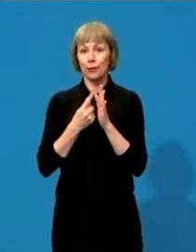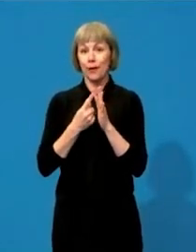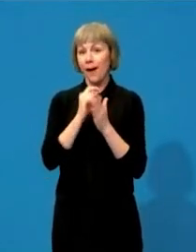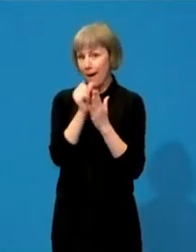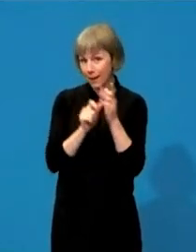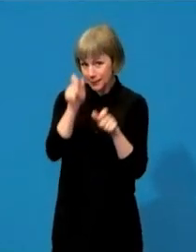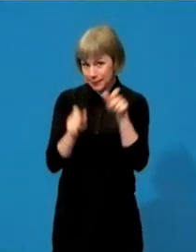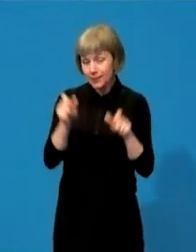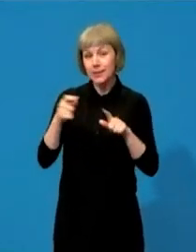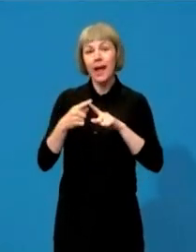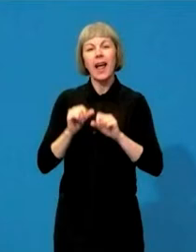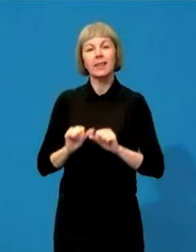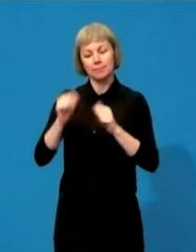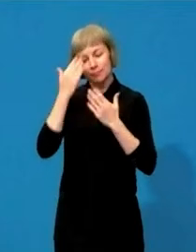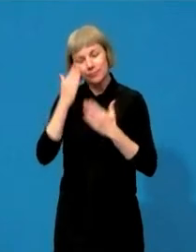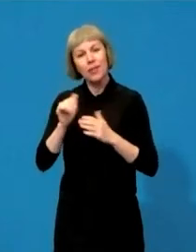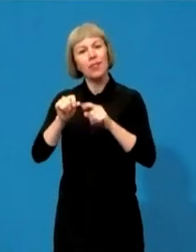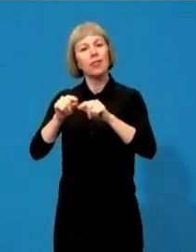or those in the room can see at present.